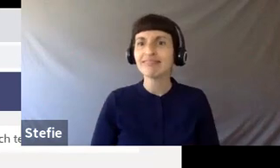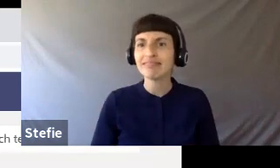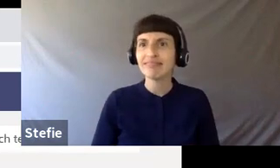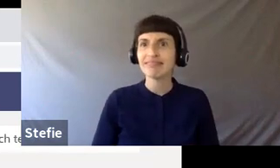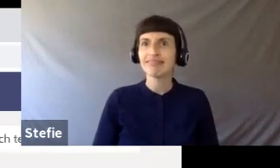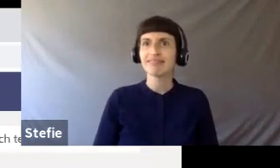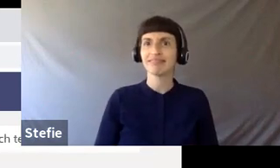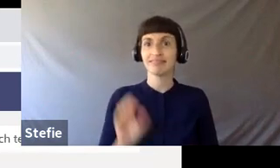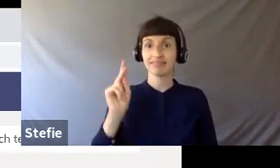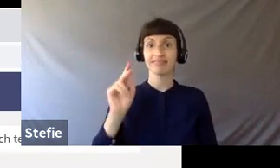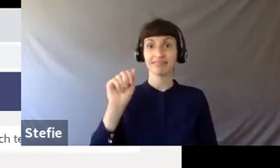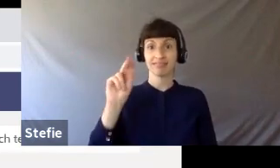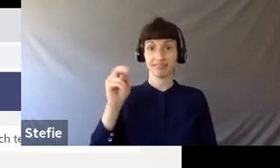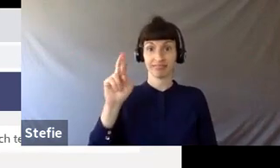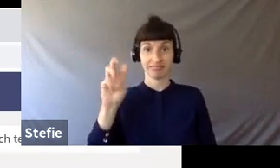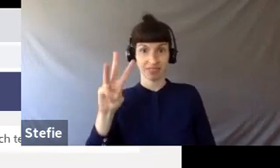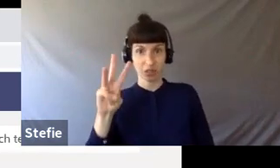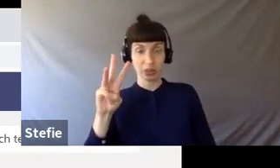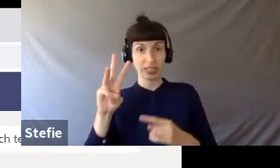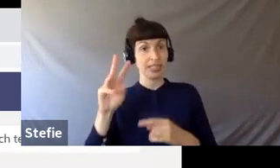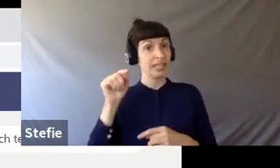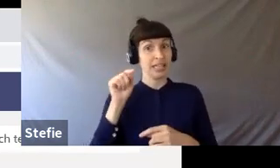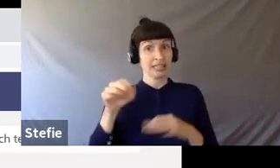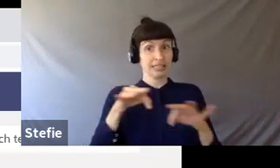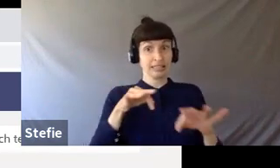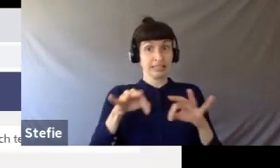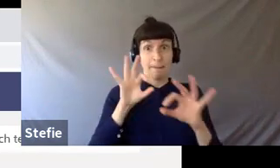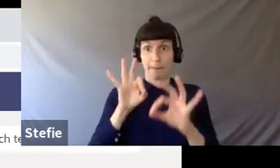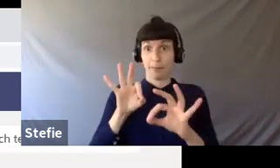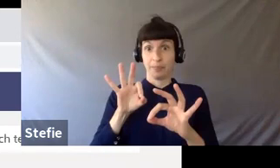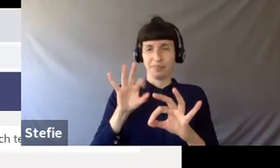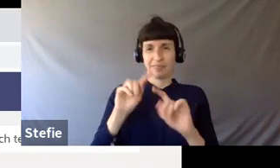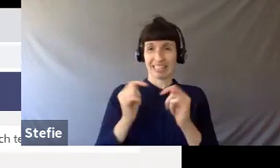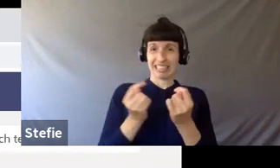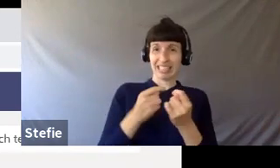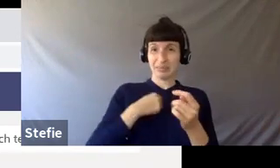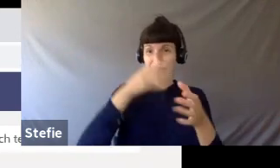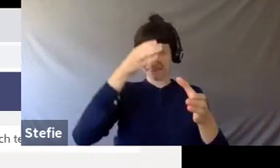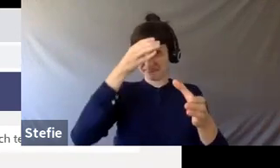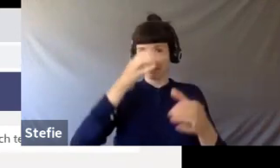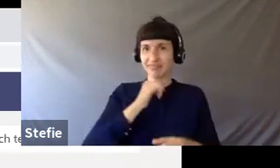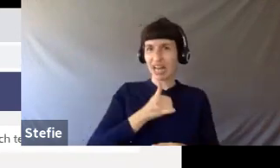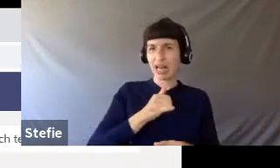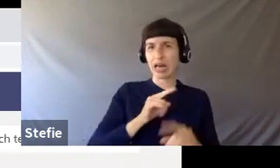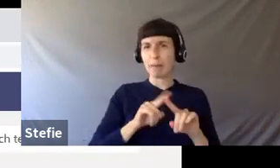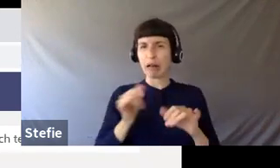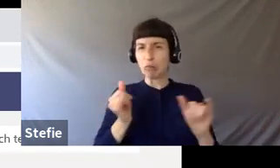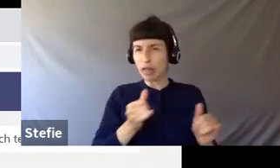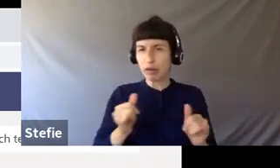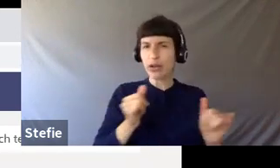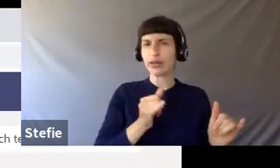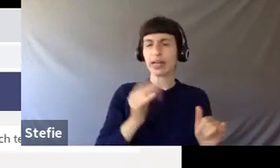and if you have any accounts tied to your email you could drop down and select. I'm going to pause and see where we are at.